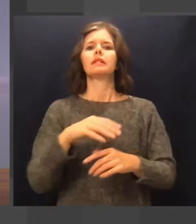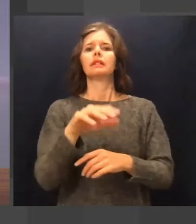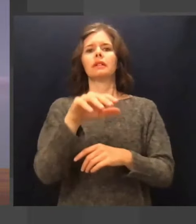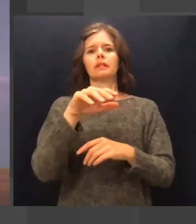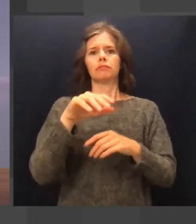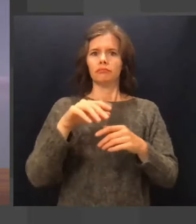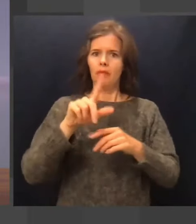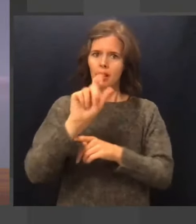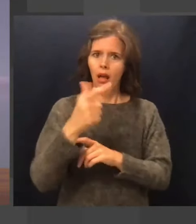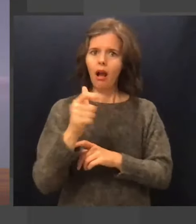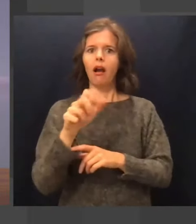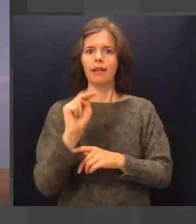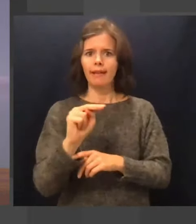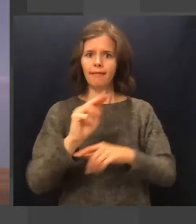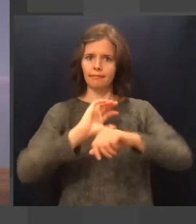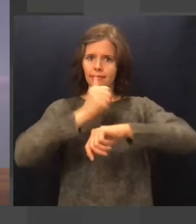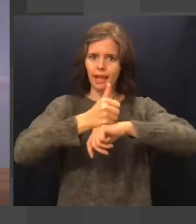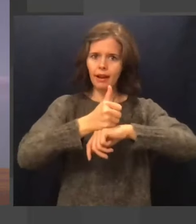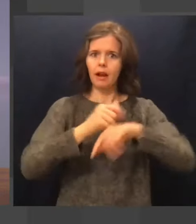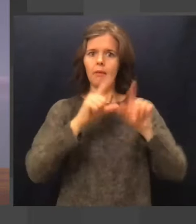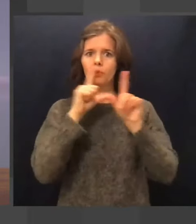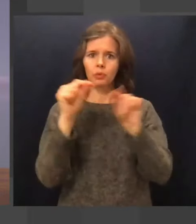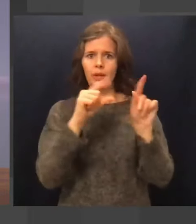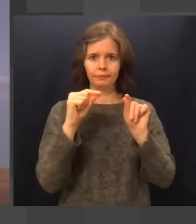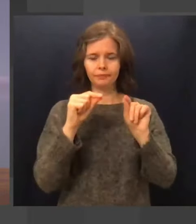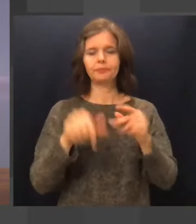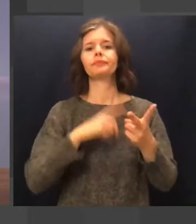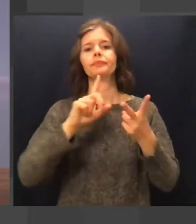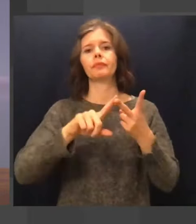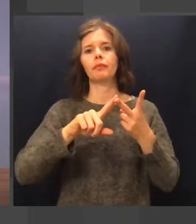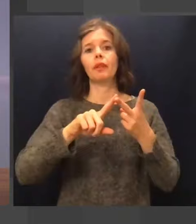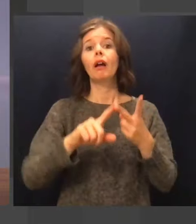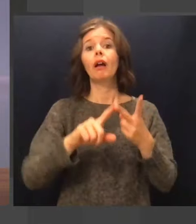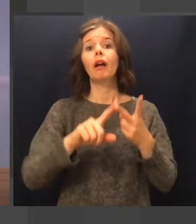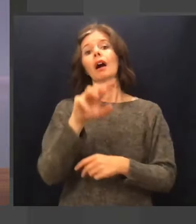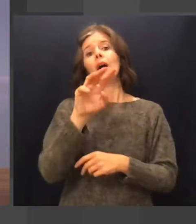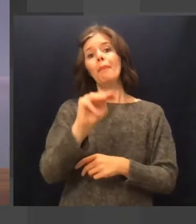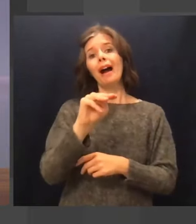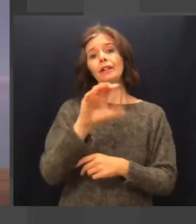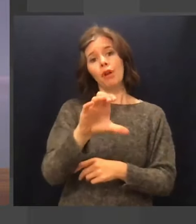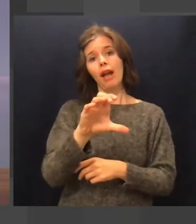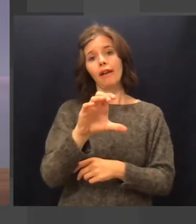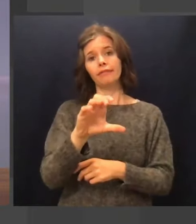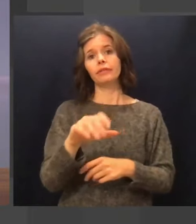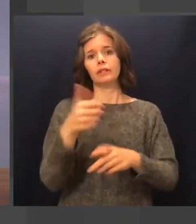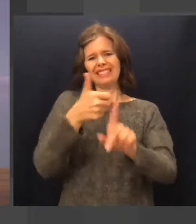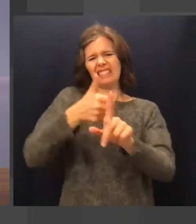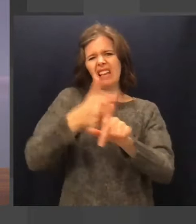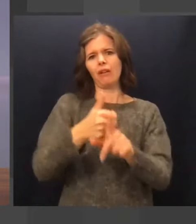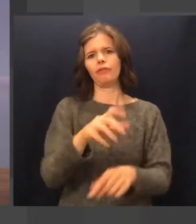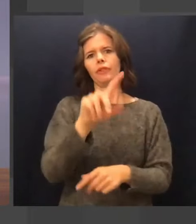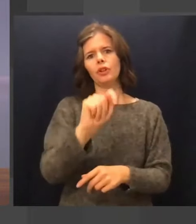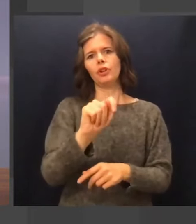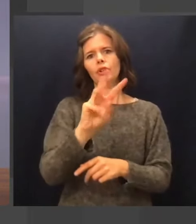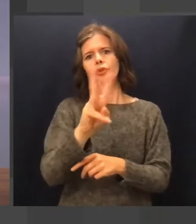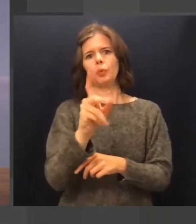MAKE SURE YOU'RE LOGGED IN. I'LL LET YOU KNOW WHEN THE VOTING STARTS.